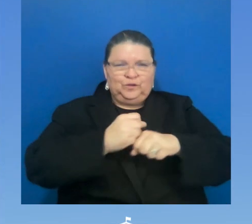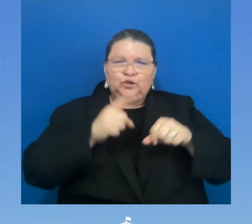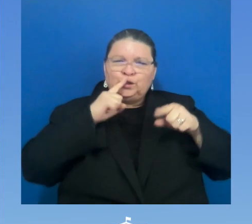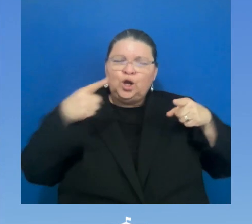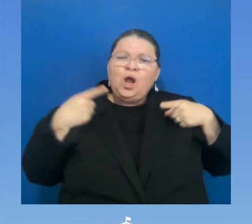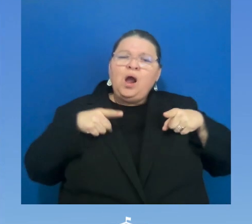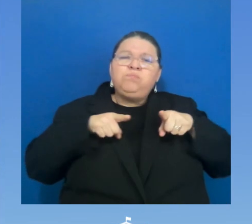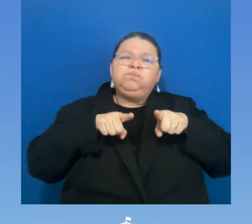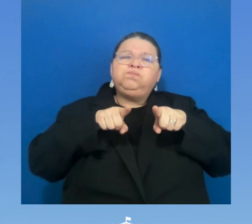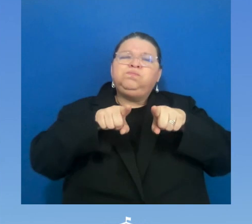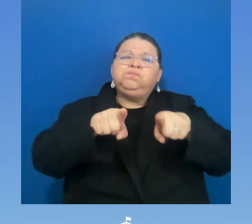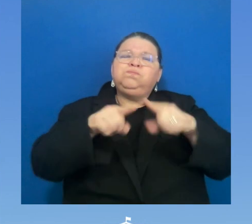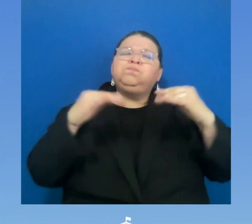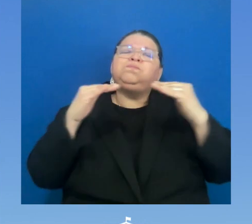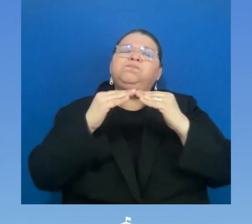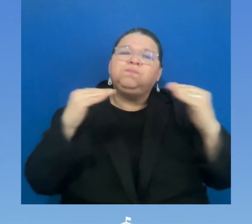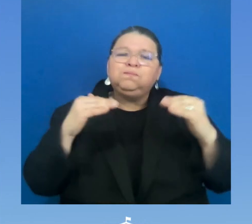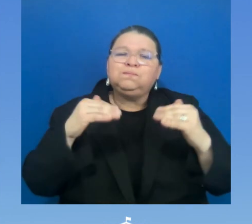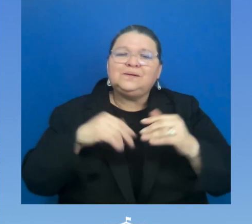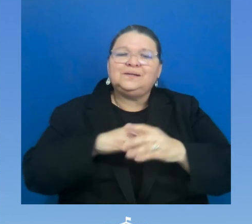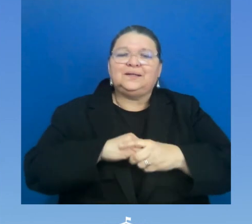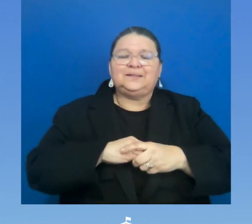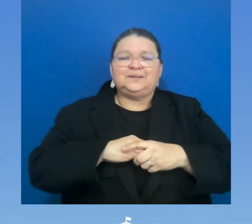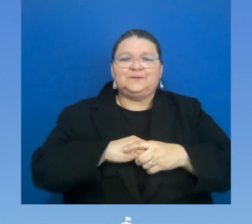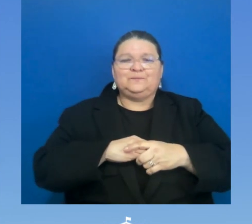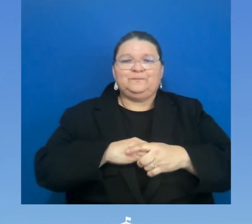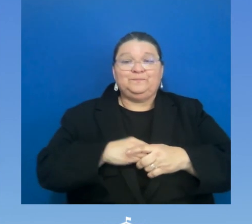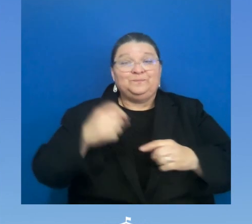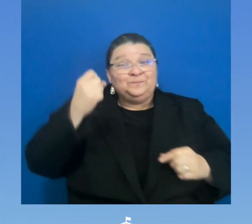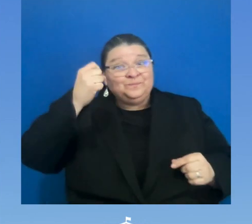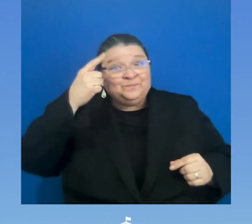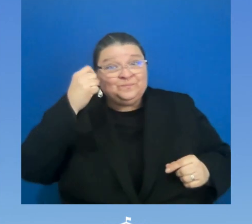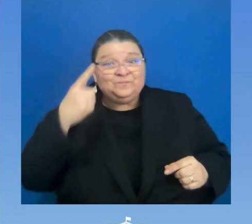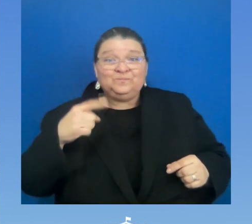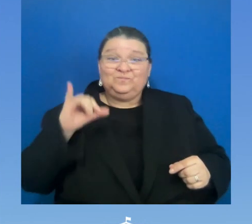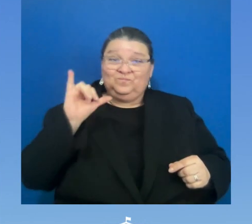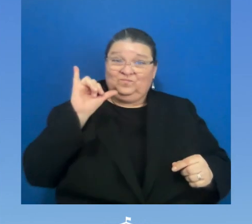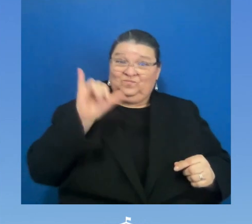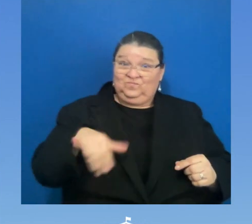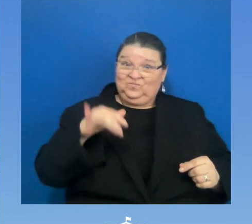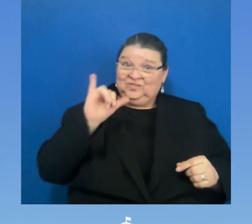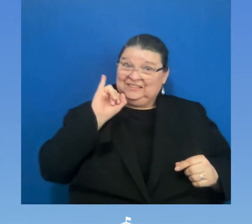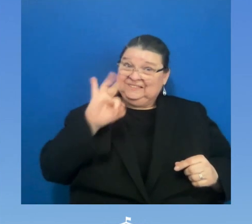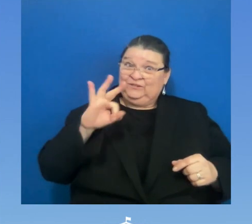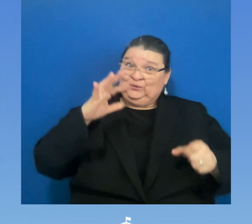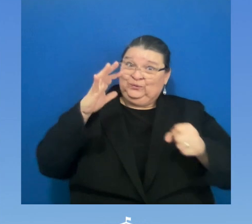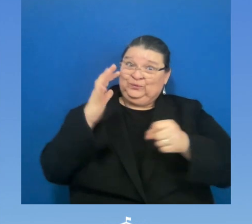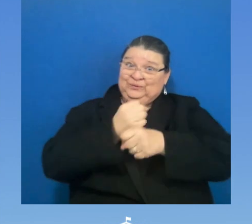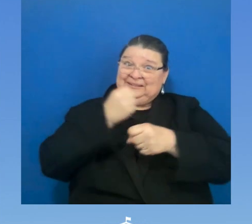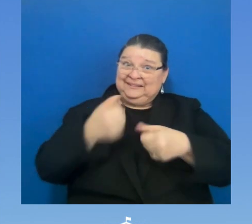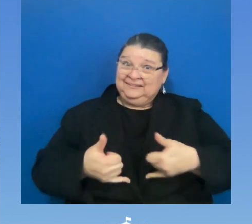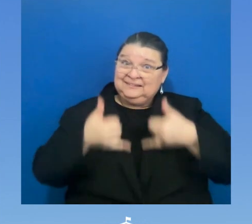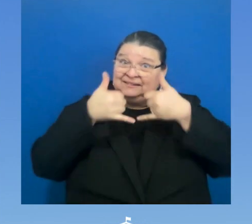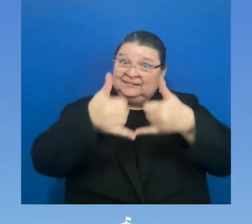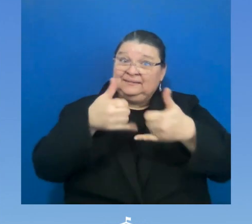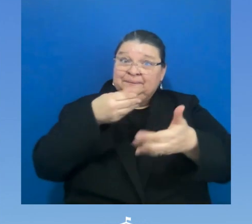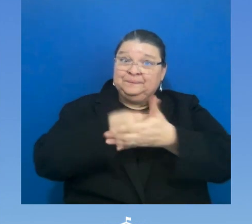prize money is drastically different. The men's World Cup winner for the last World Cup got $38 million for winning it,